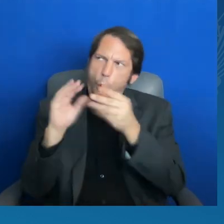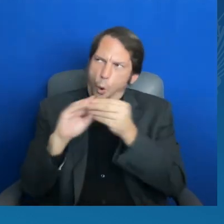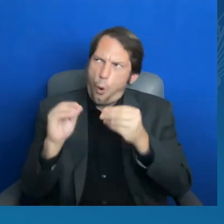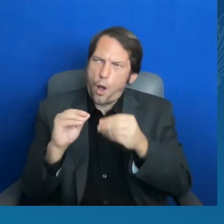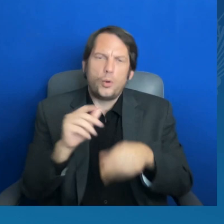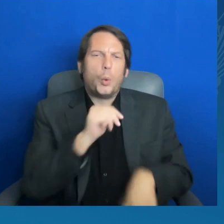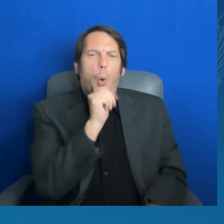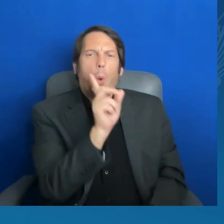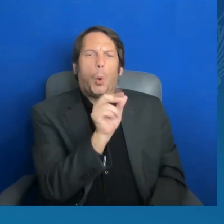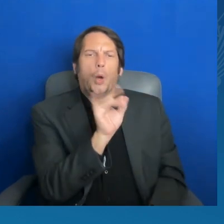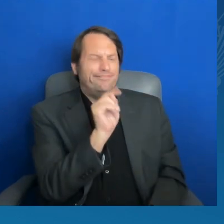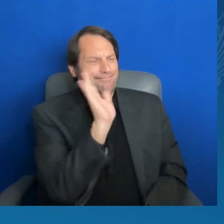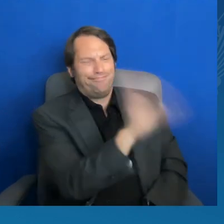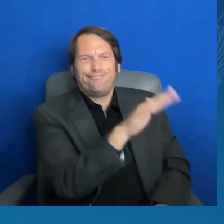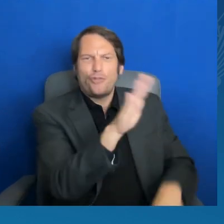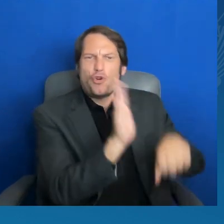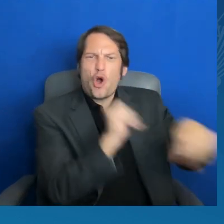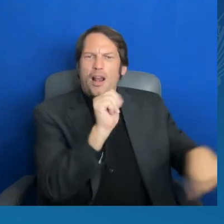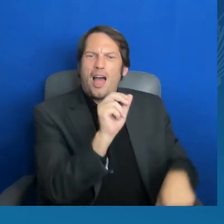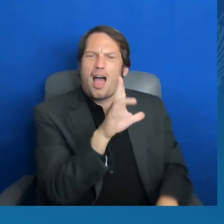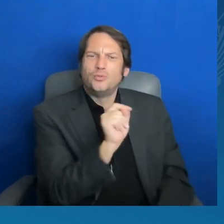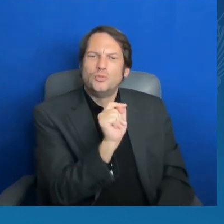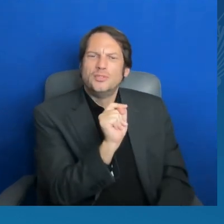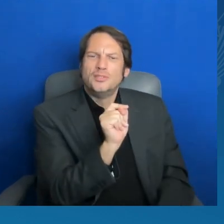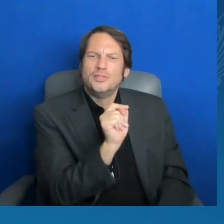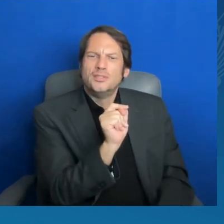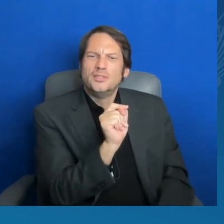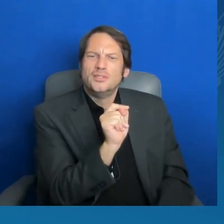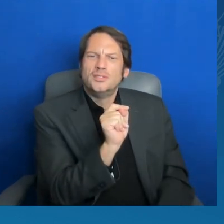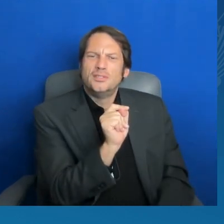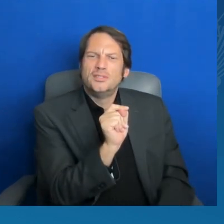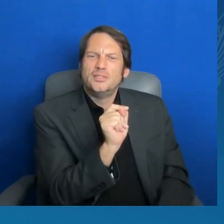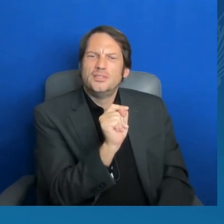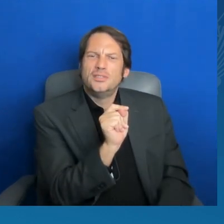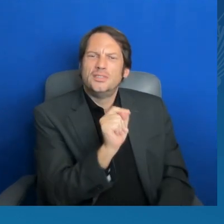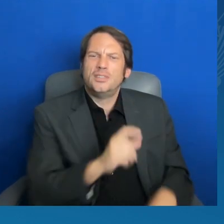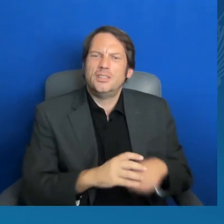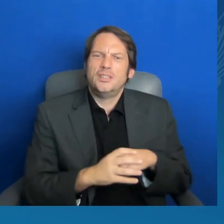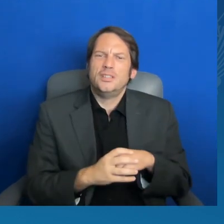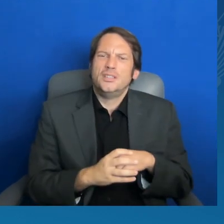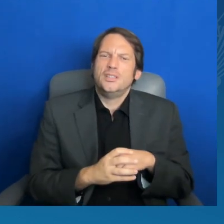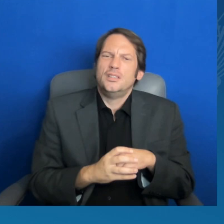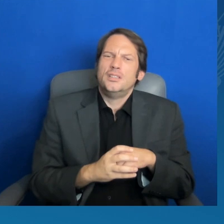Mr. George: That's a t-shirt. Ms. Ferrell-Zabala: That sure is. And you just named it. You named -when you started speaking about this